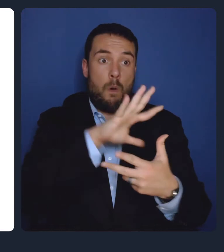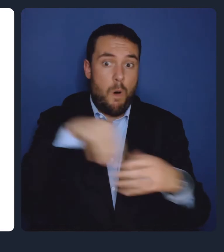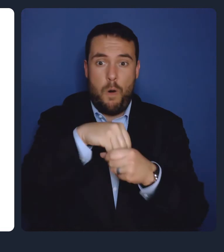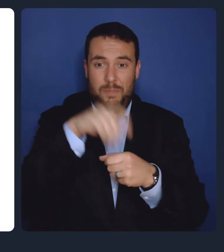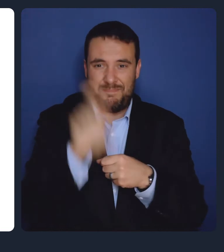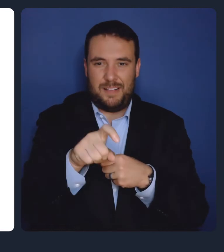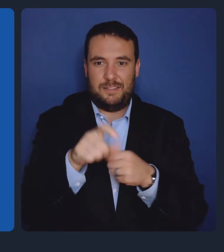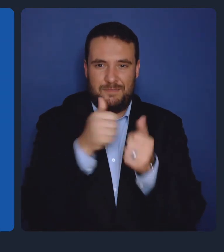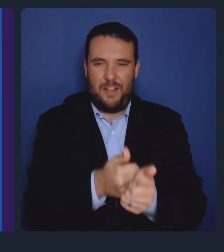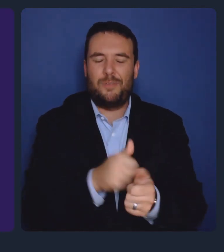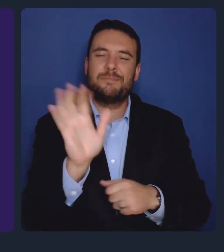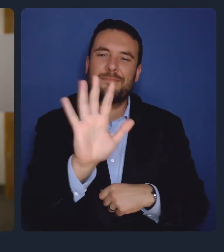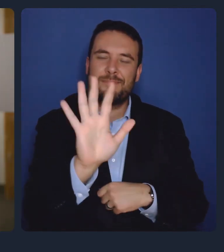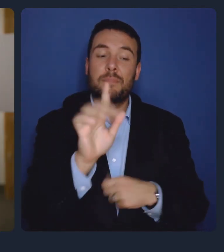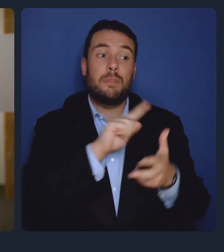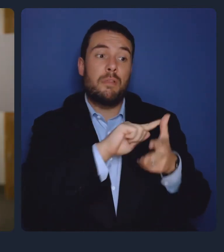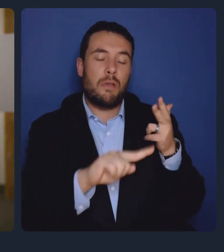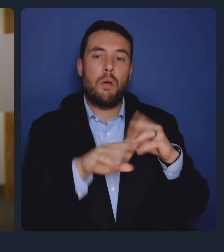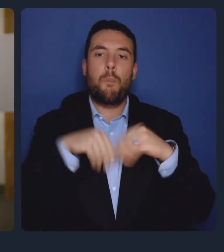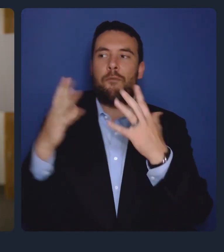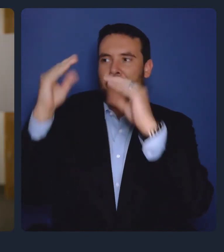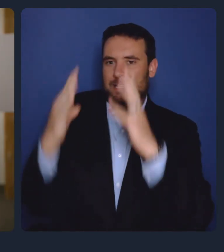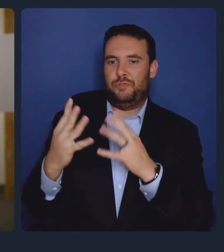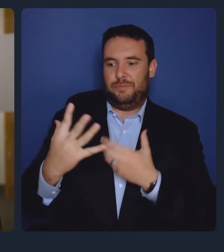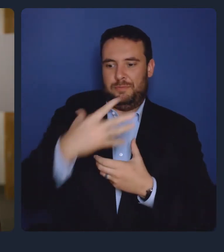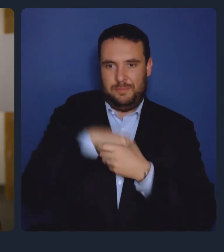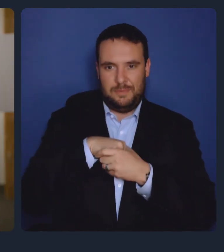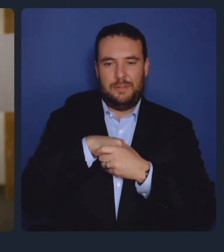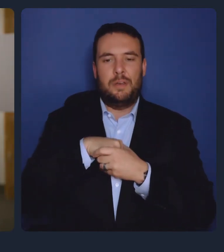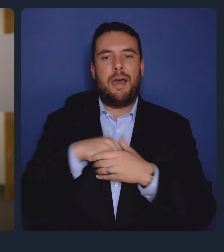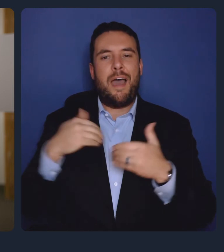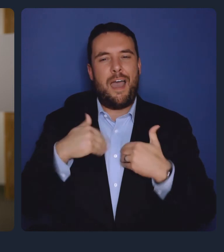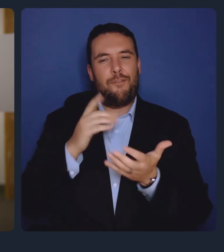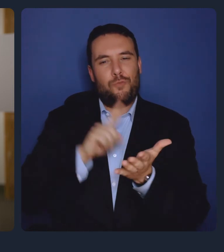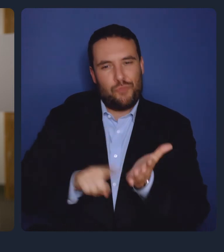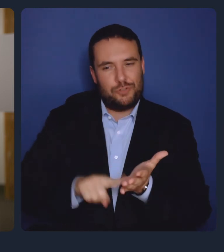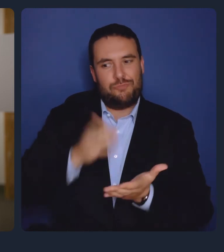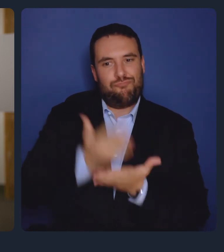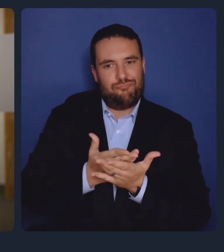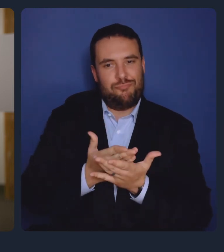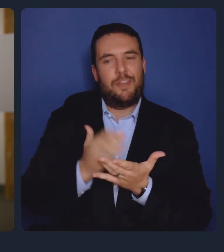Instead, the Guidelines provide educators, all of us a research-based way to analyze our teaching practice.